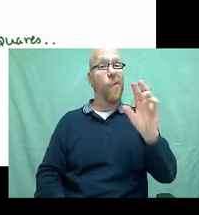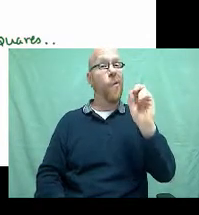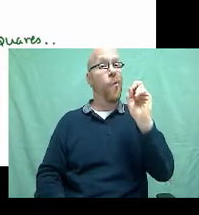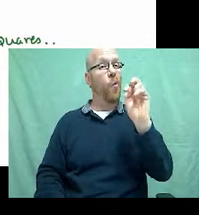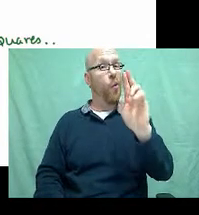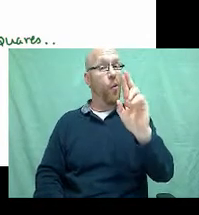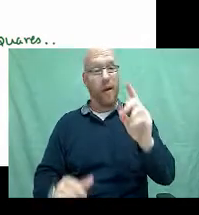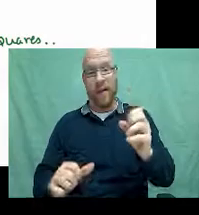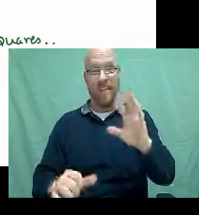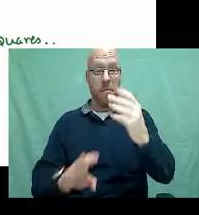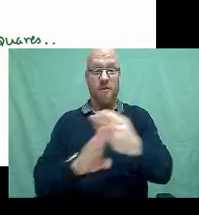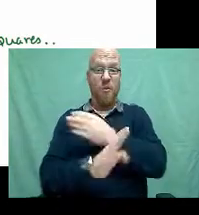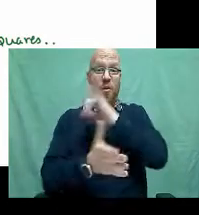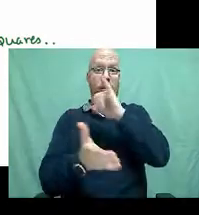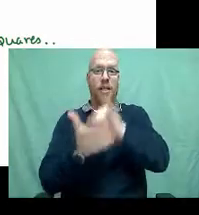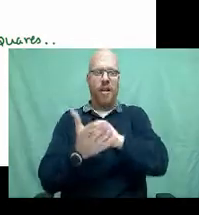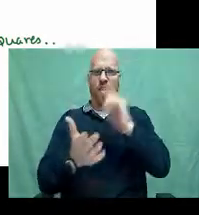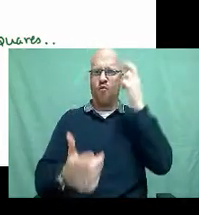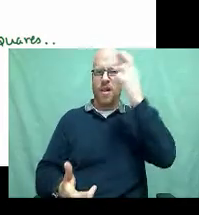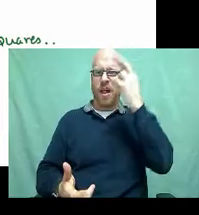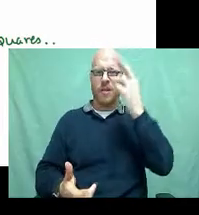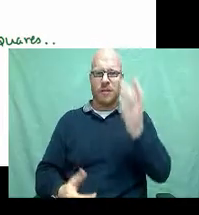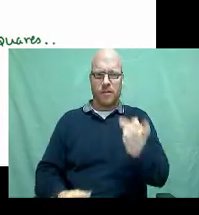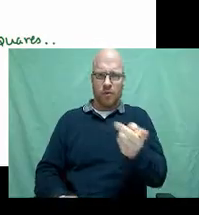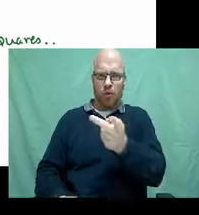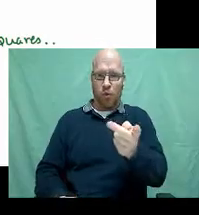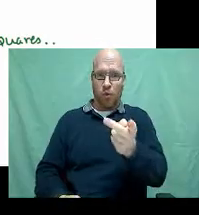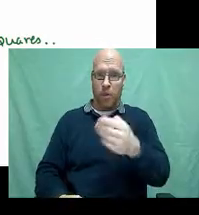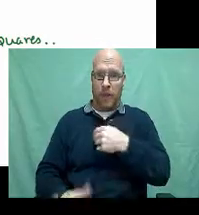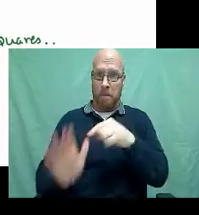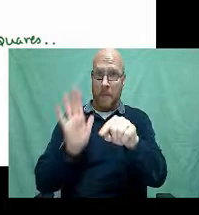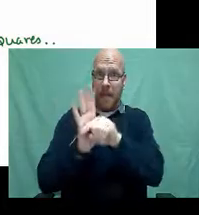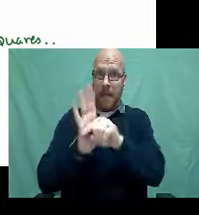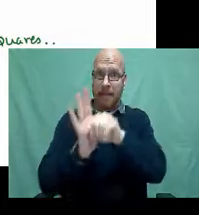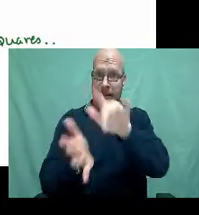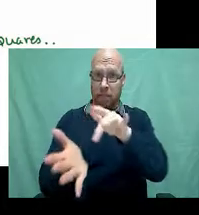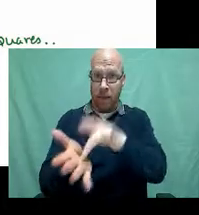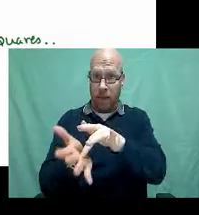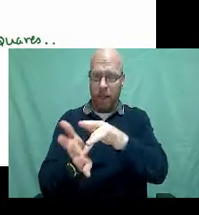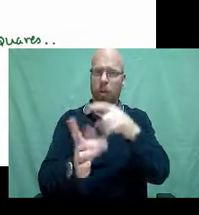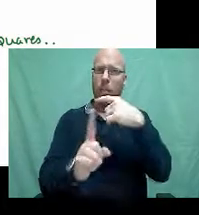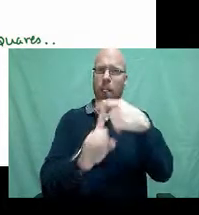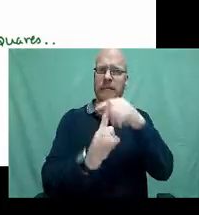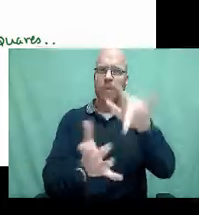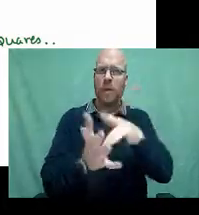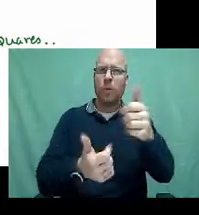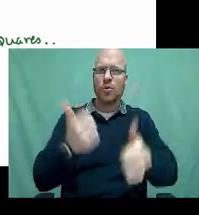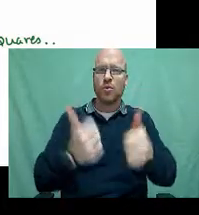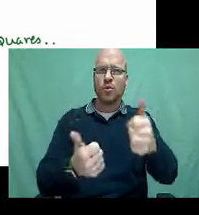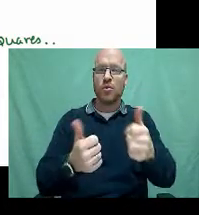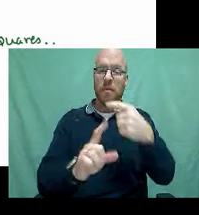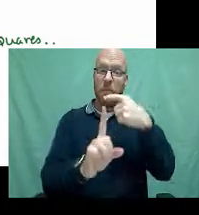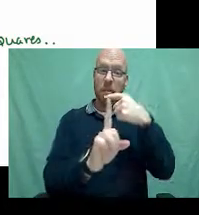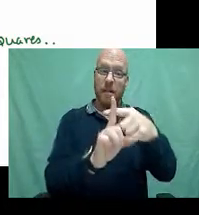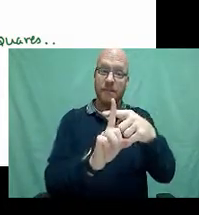or whole variables. And even before you look at that, if it's a squared thing plus a squared thing, you just stop.